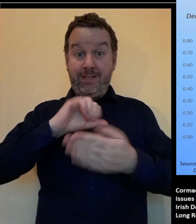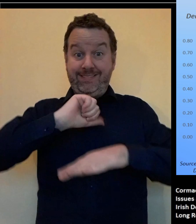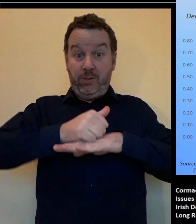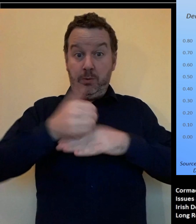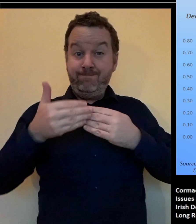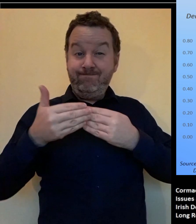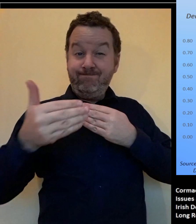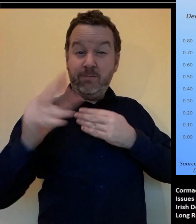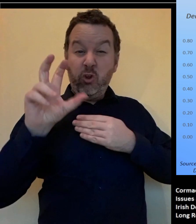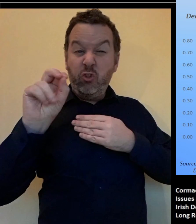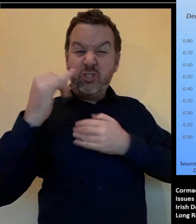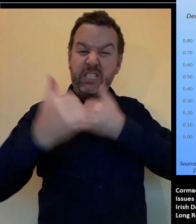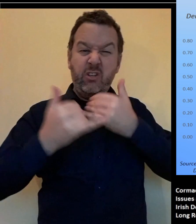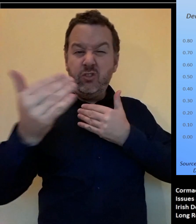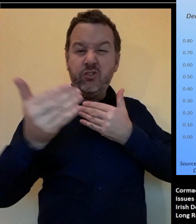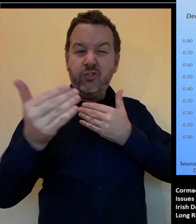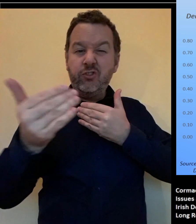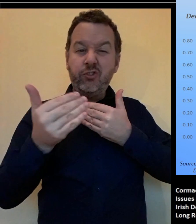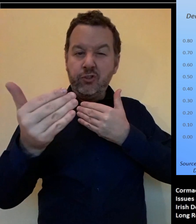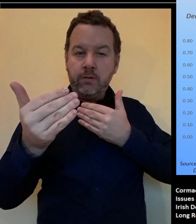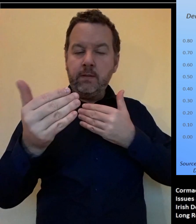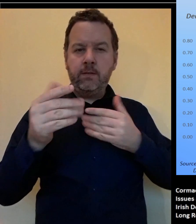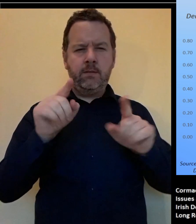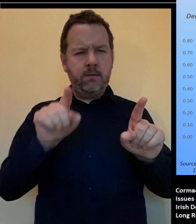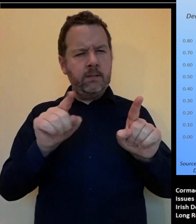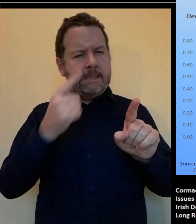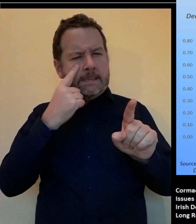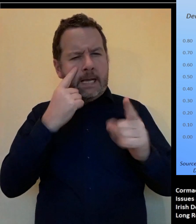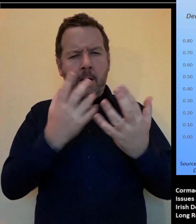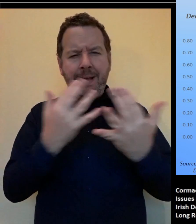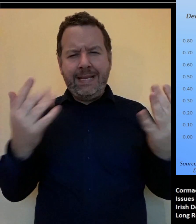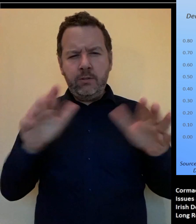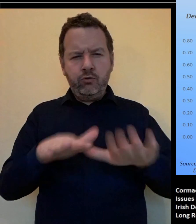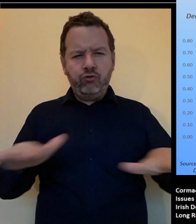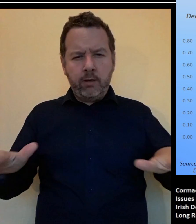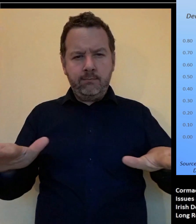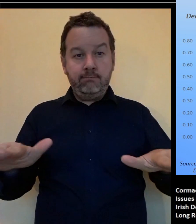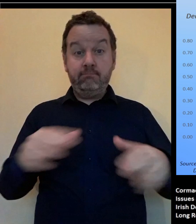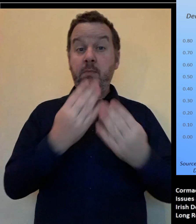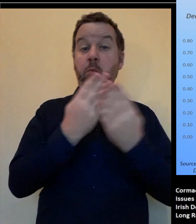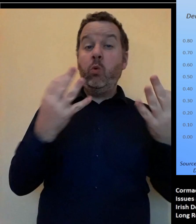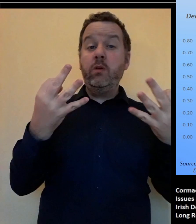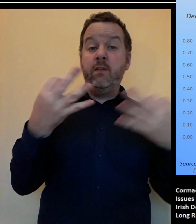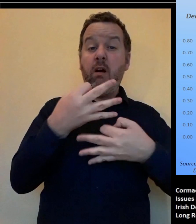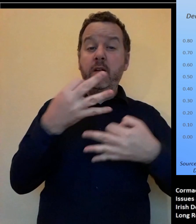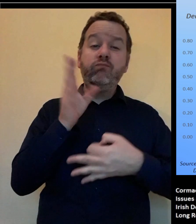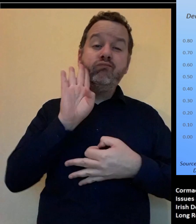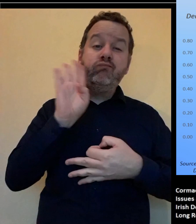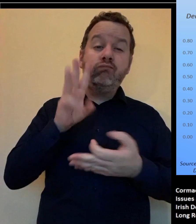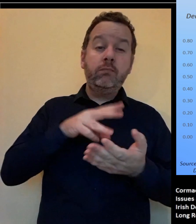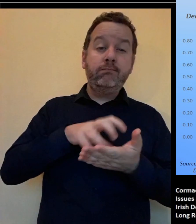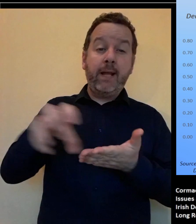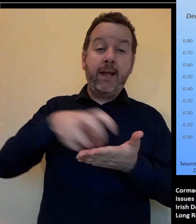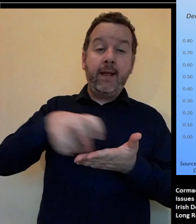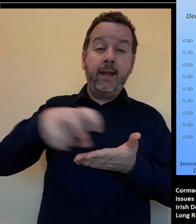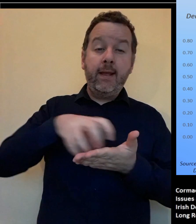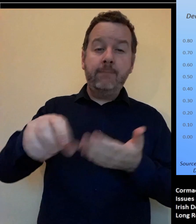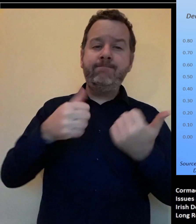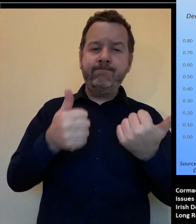in Cabra's first 30 or so years, and how many pupils fees were paid by boards of guardians,